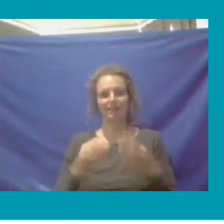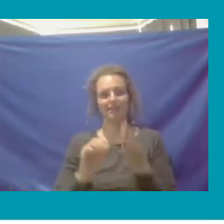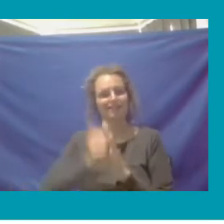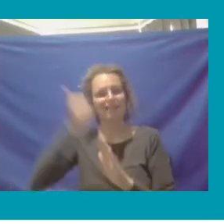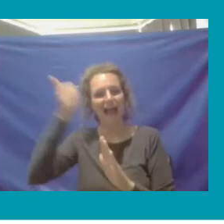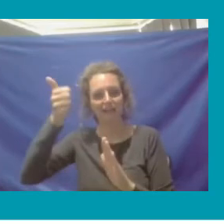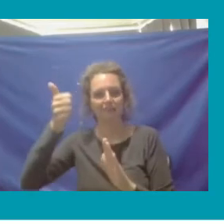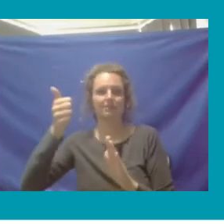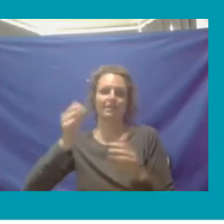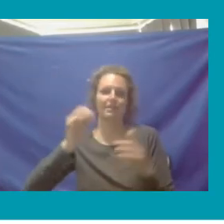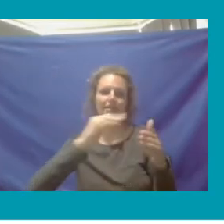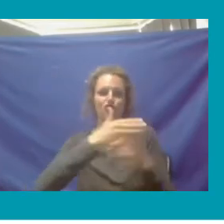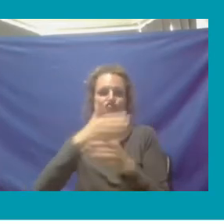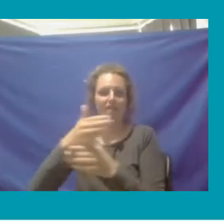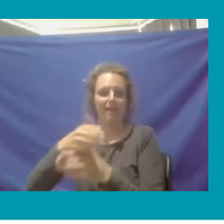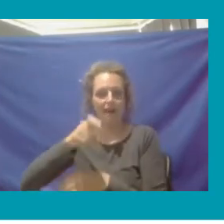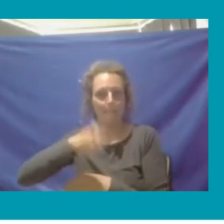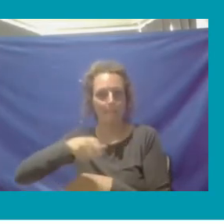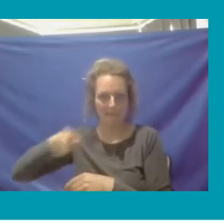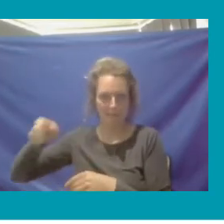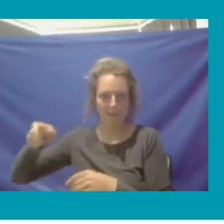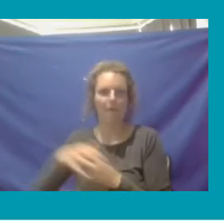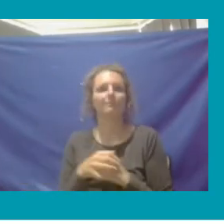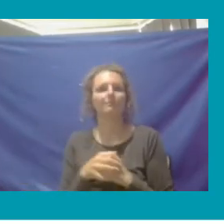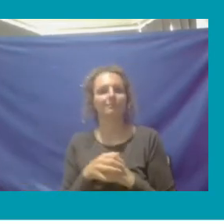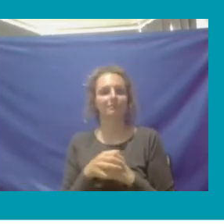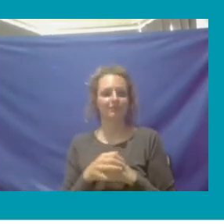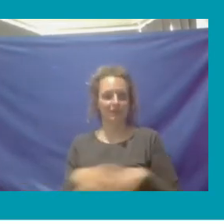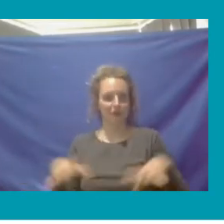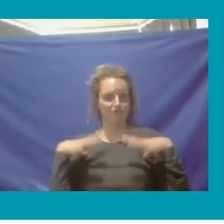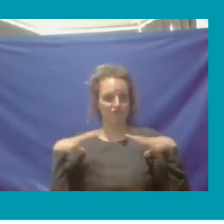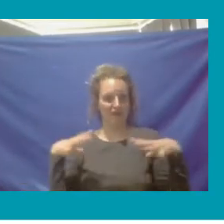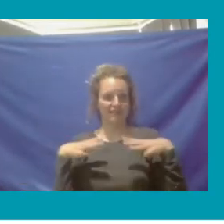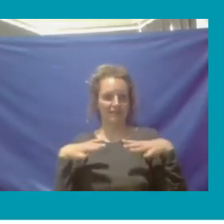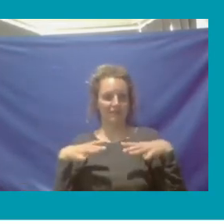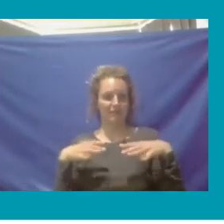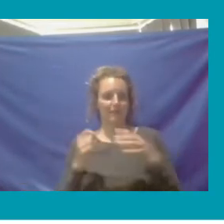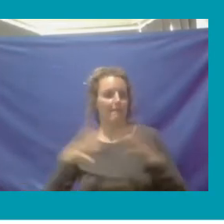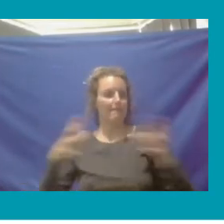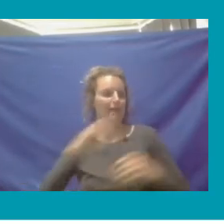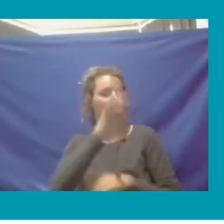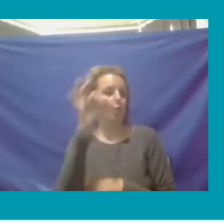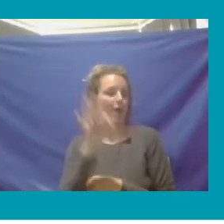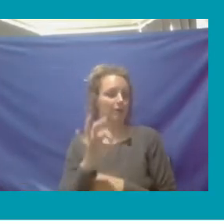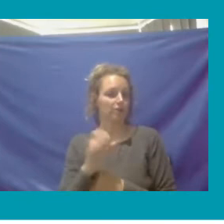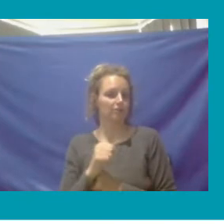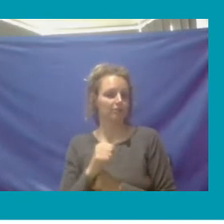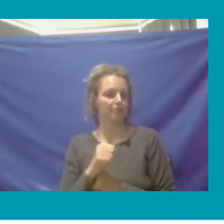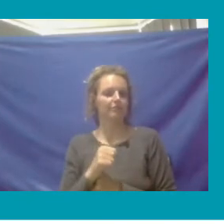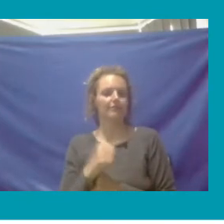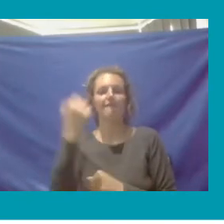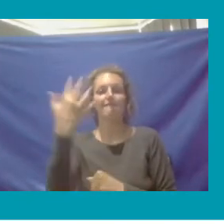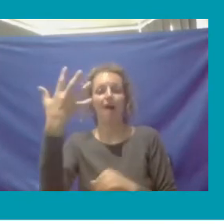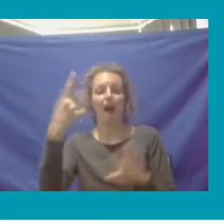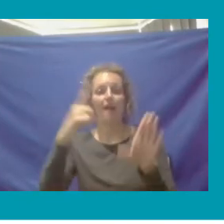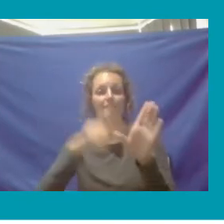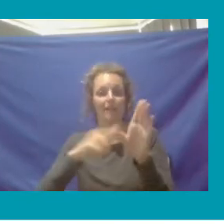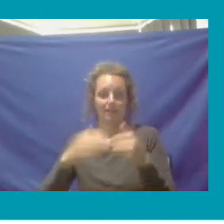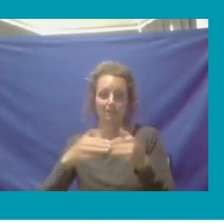so strap yourself in. Five years down the line, what is your dream for the Career Hive?